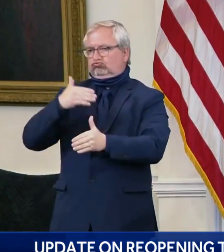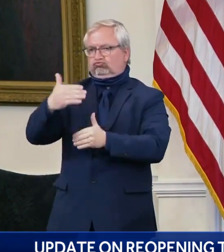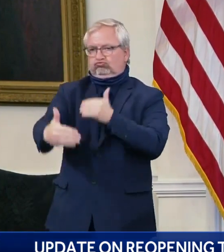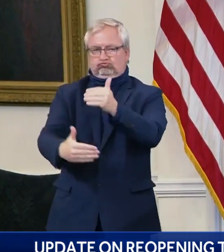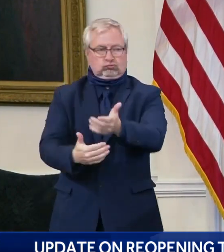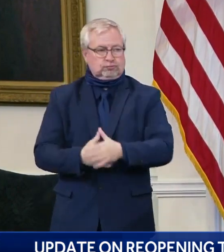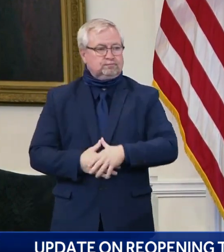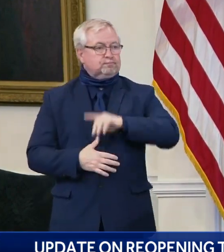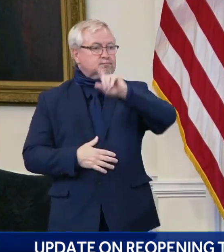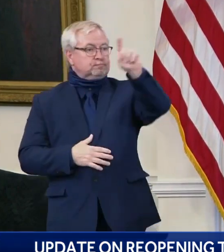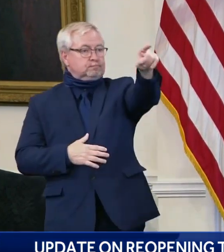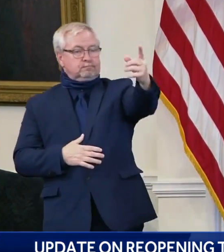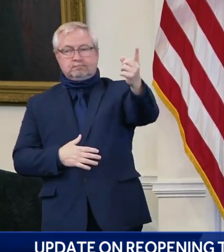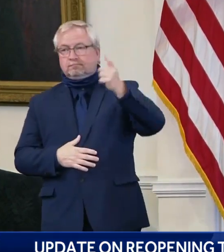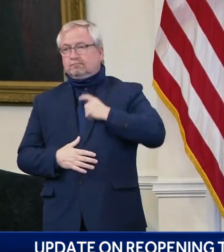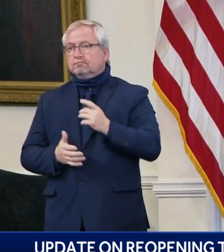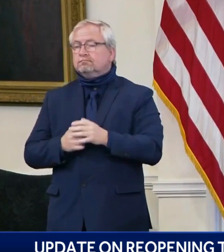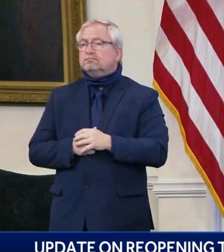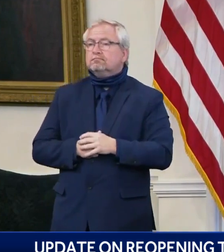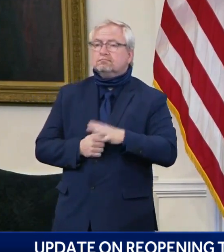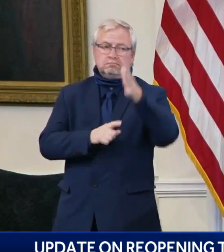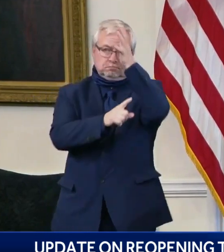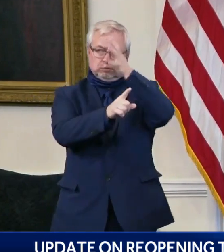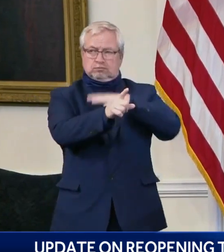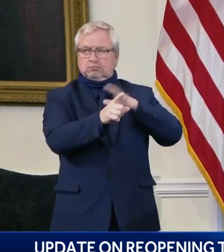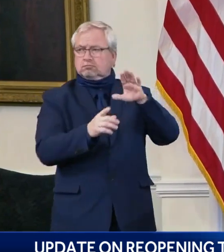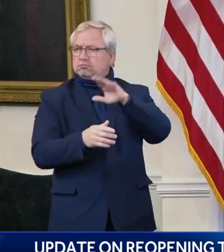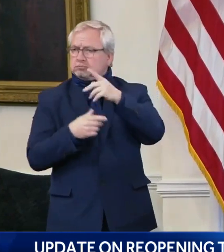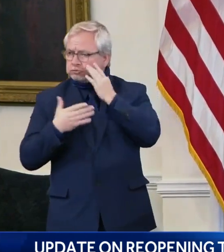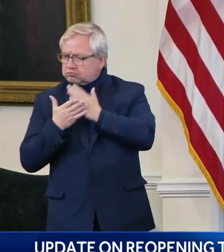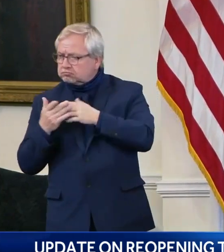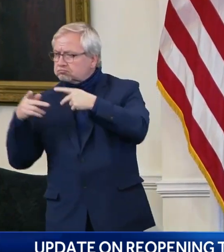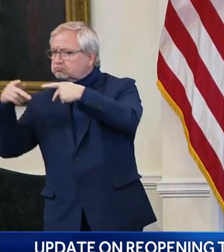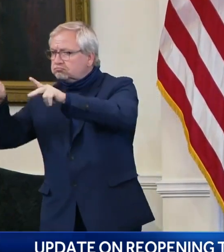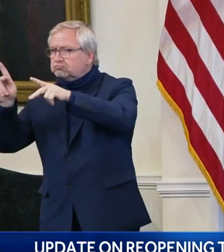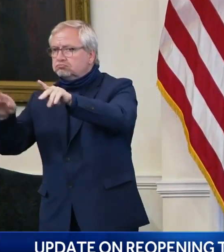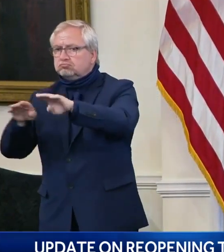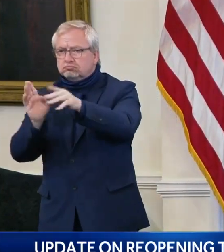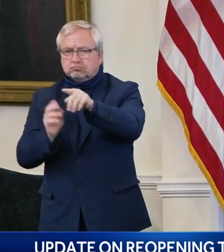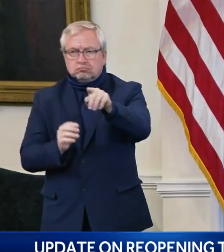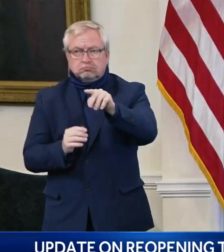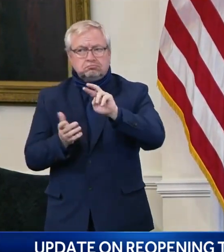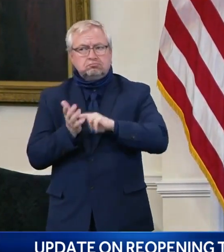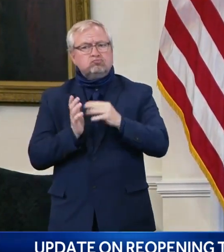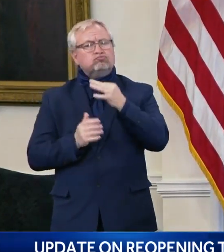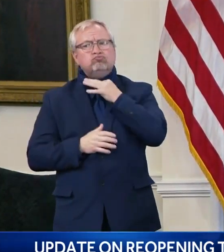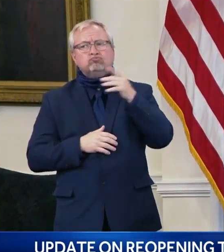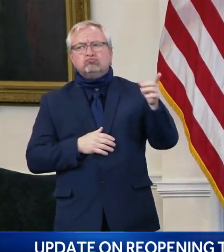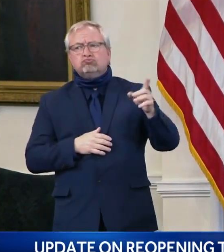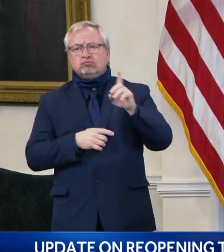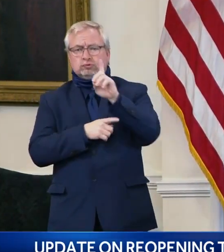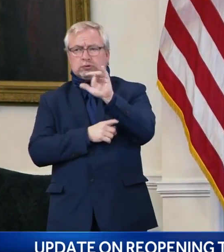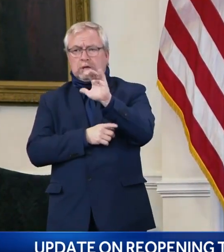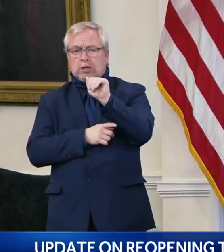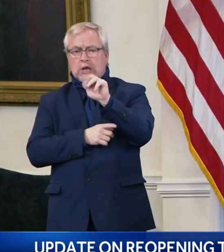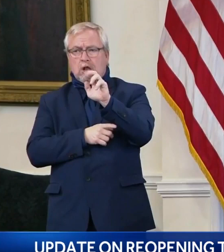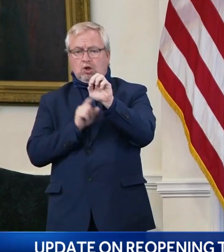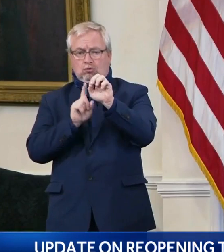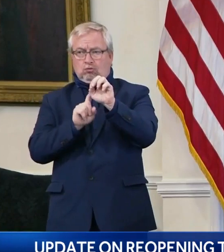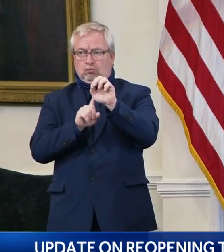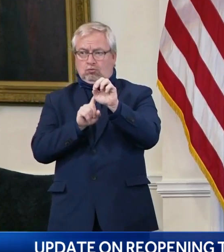IF EVERYBODY RESPONDS RESPONSIBLY, WE WILL BE ABLE TO MOVE FORWARD QUICKER.